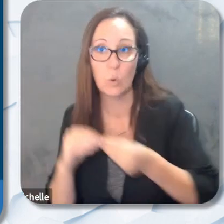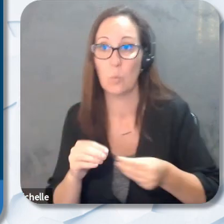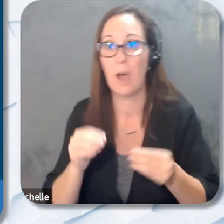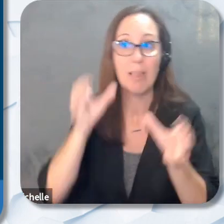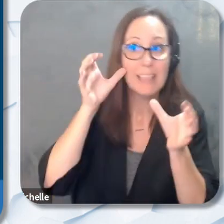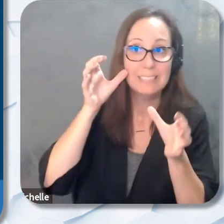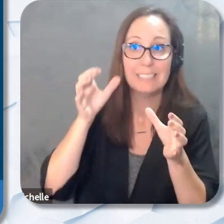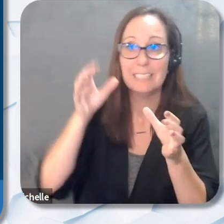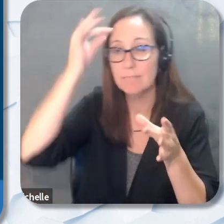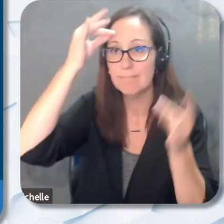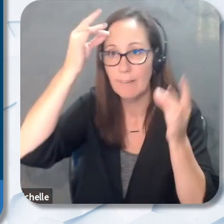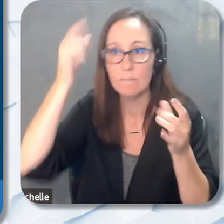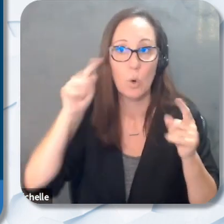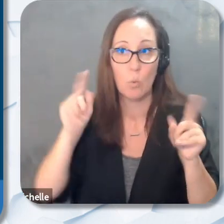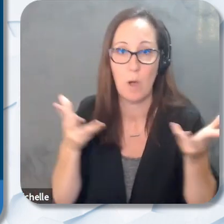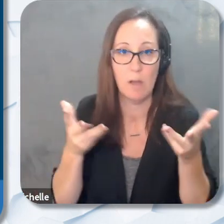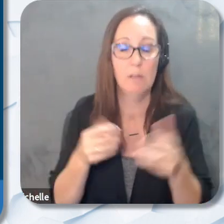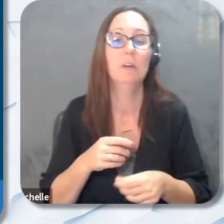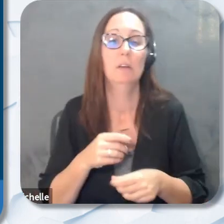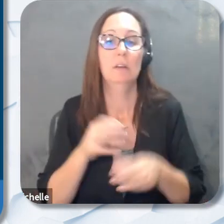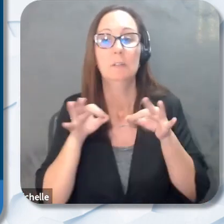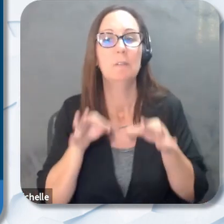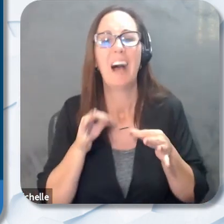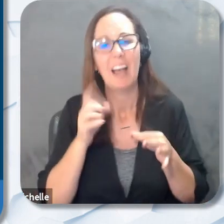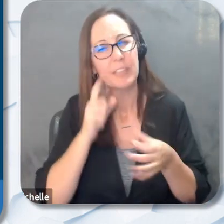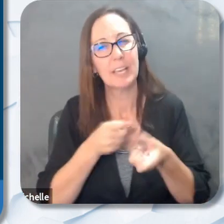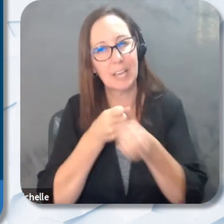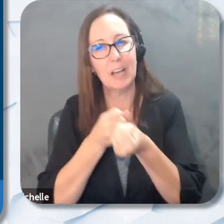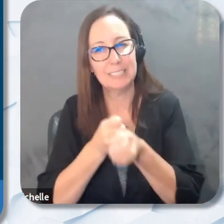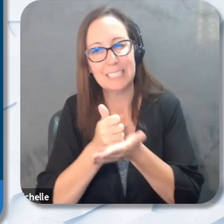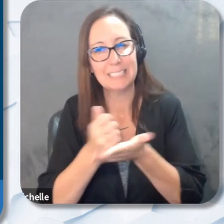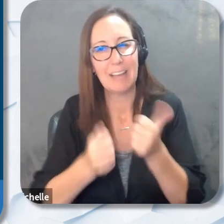That will actually assist I think everyone there's one line, even if you're in an urban,